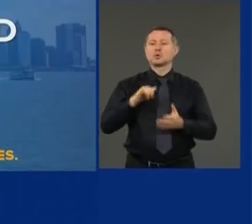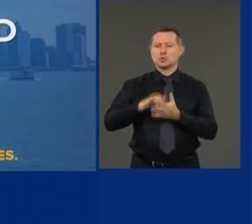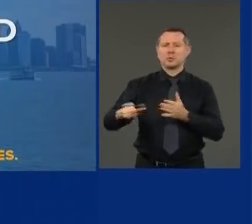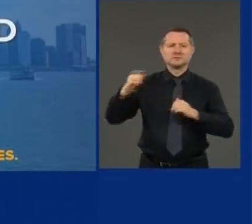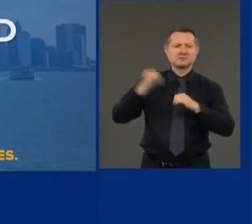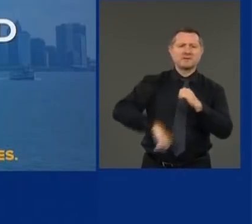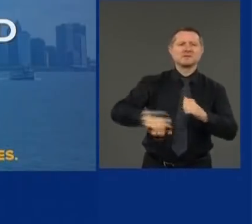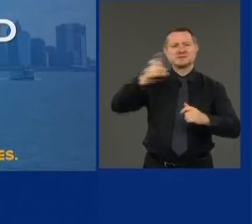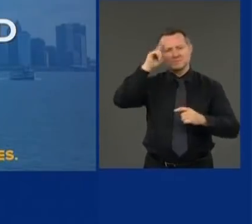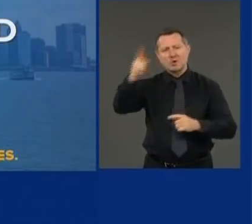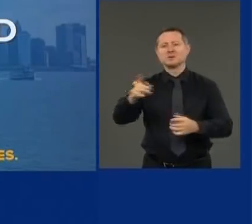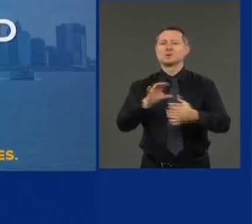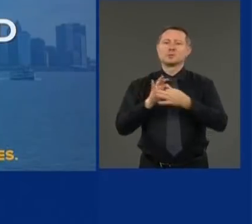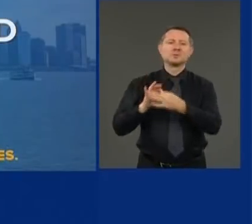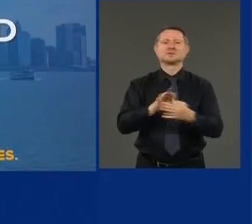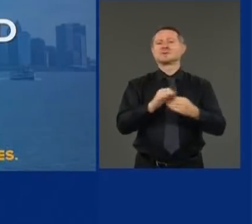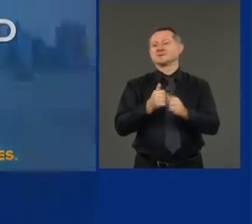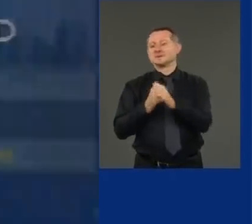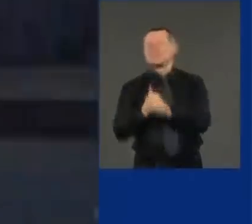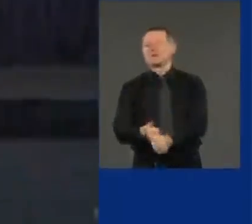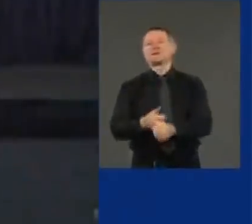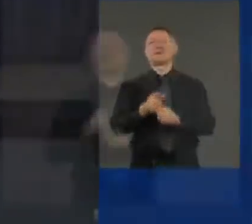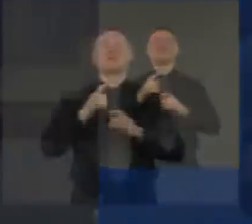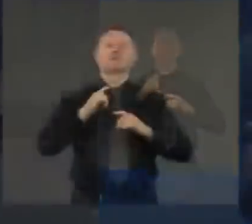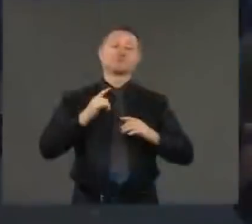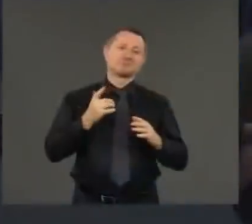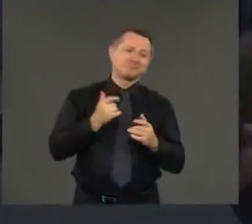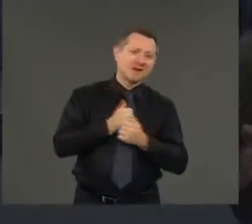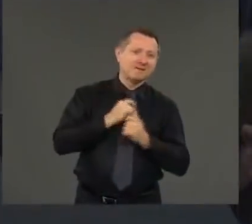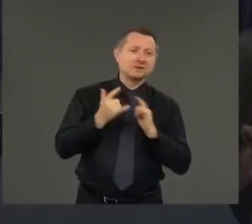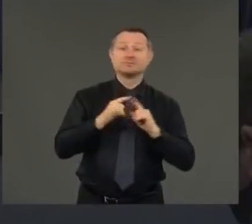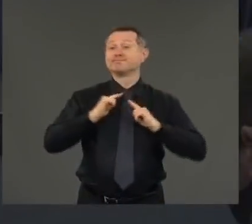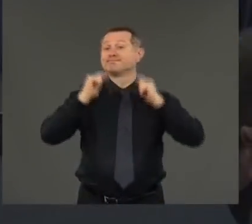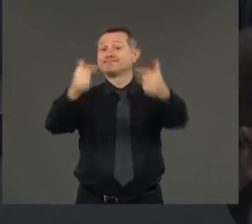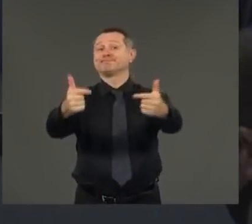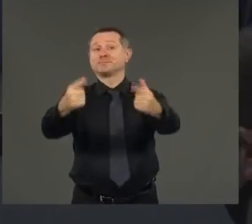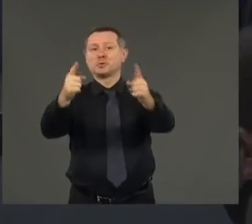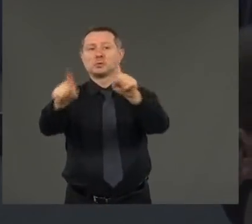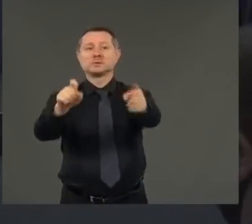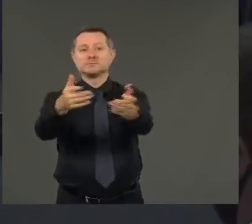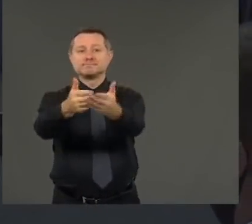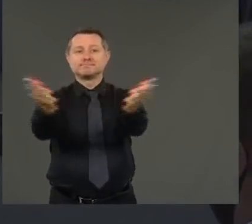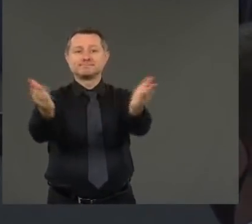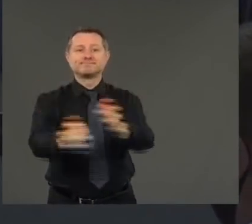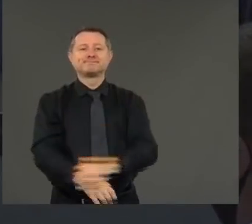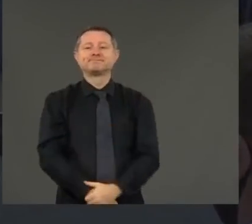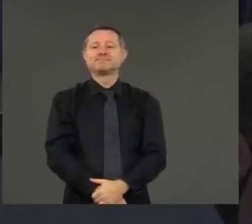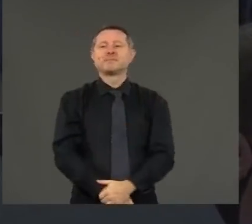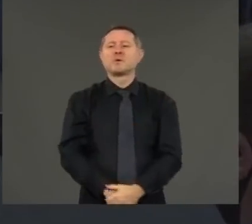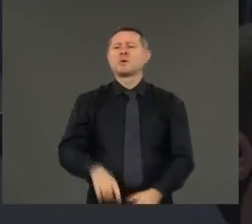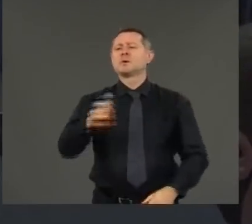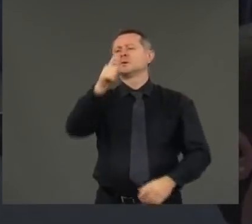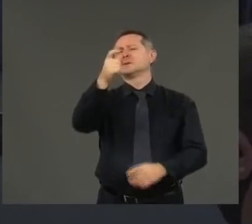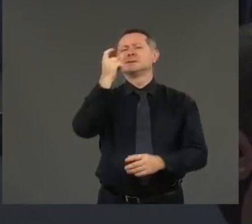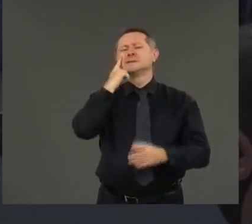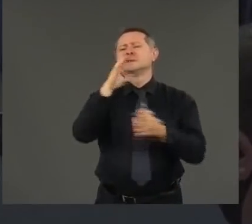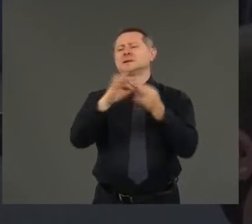MASKS. TRUE PATRIOTS ARE NEW YORK TOUGH AND SMART AND UNITED AND DISCIPLINED AND LOVING.